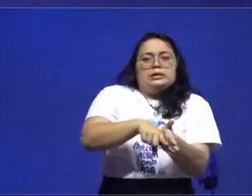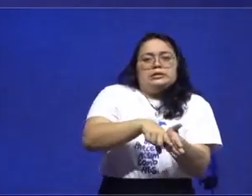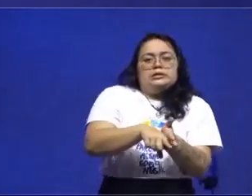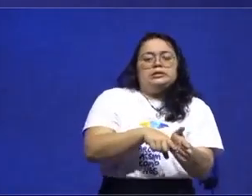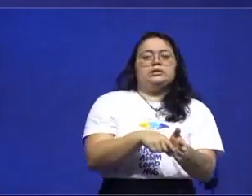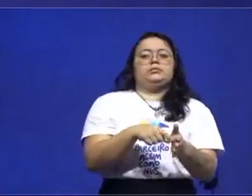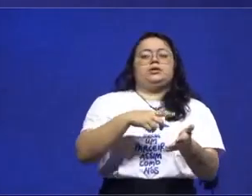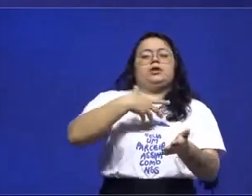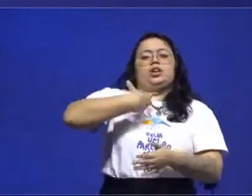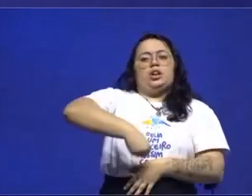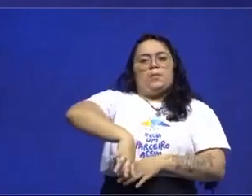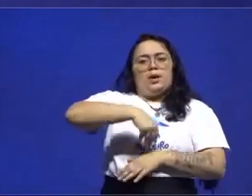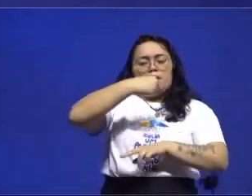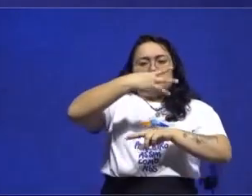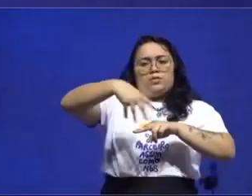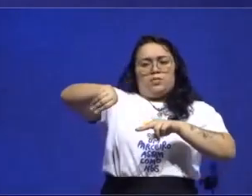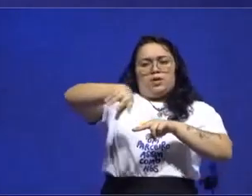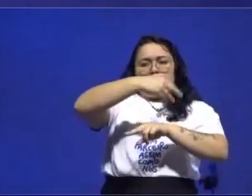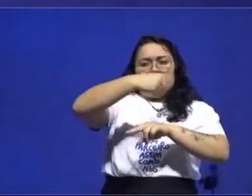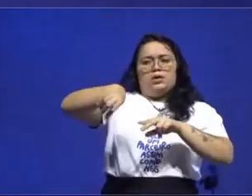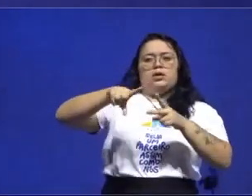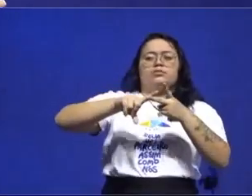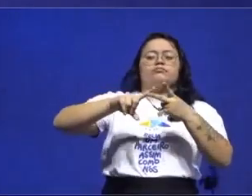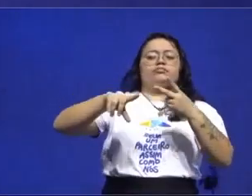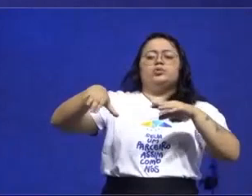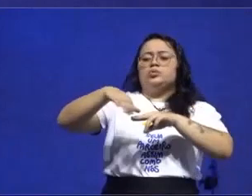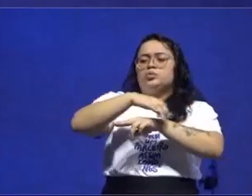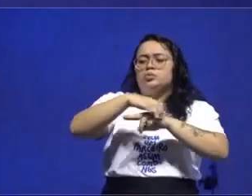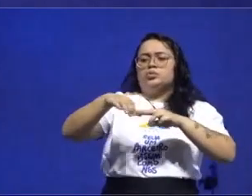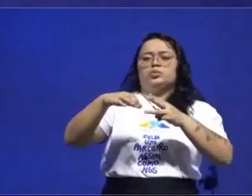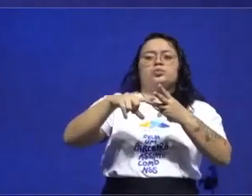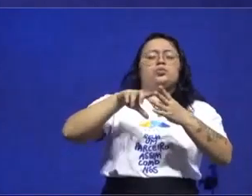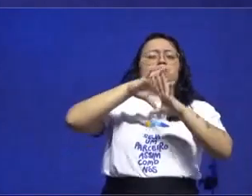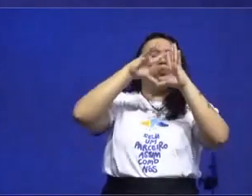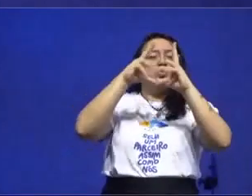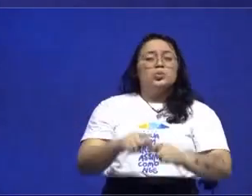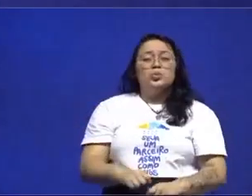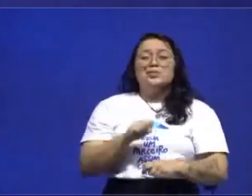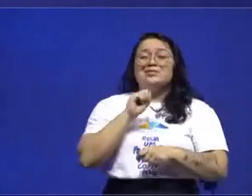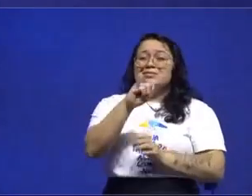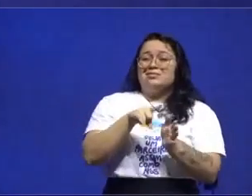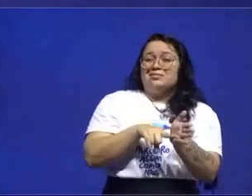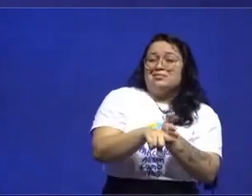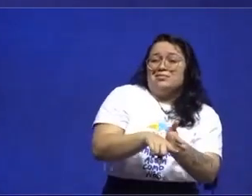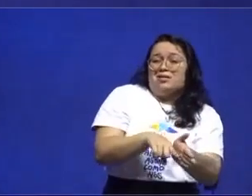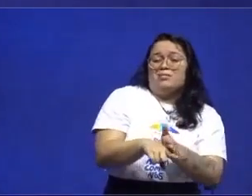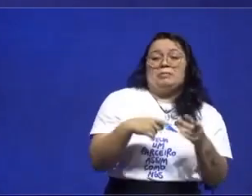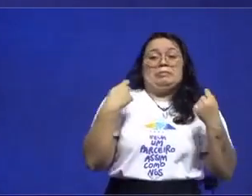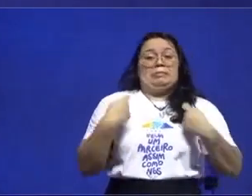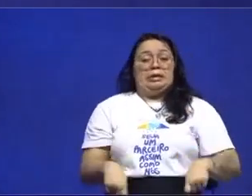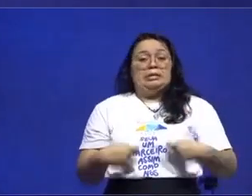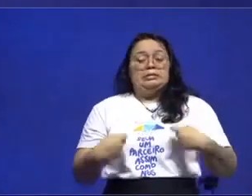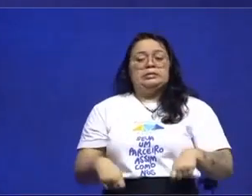resonance What was the test that sometimes we see being requested to evaluate the